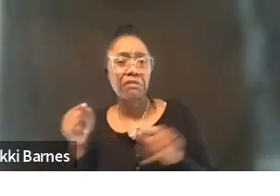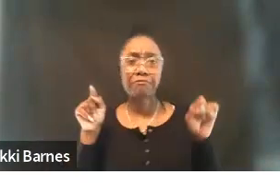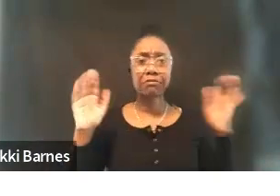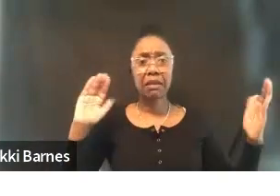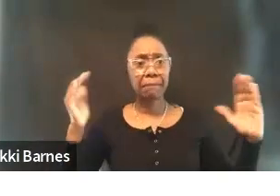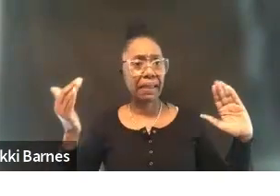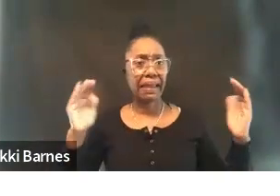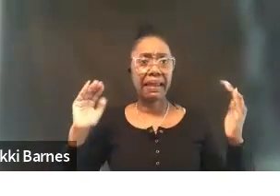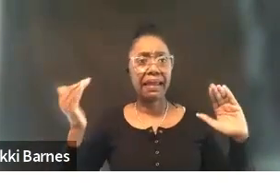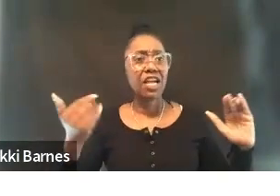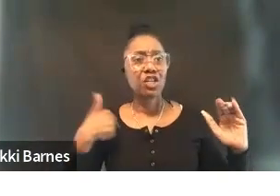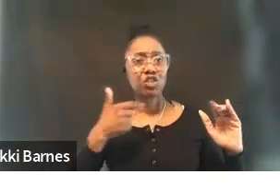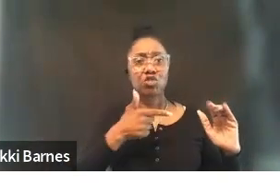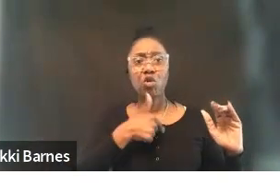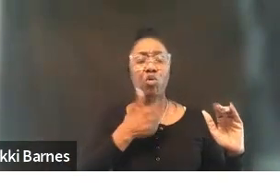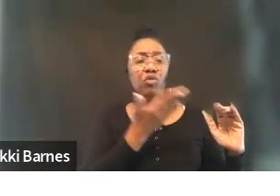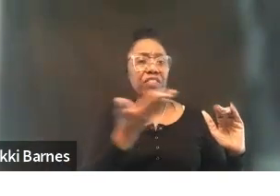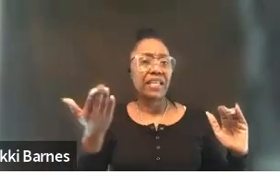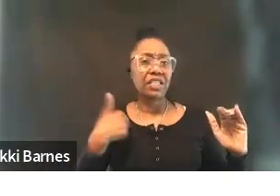I'll try to do through our office in particular utilizing our resource center staff, which some of you may know and some of you may not or some clinical staff.